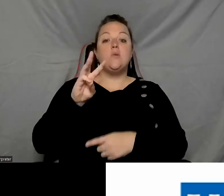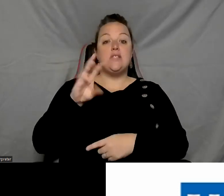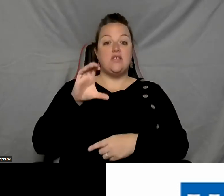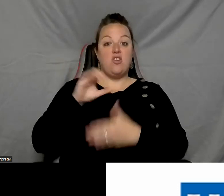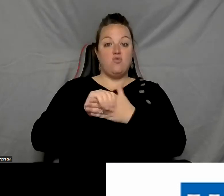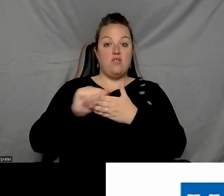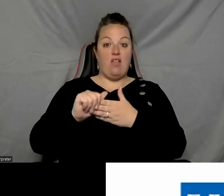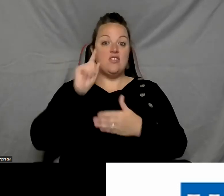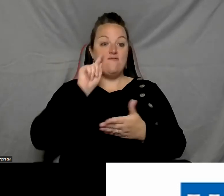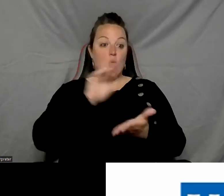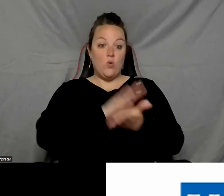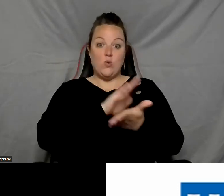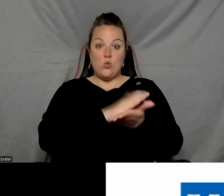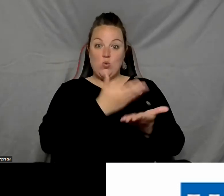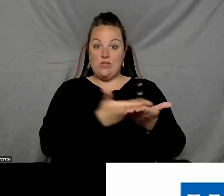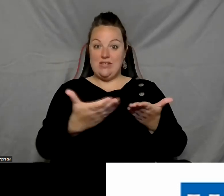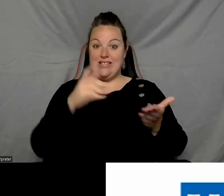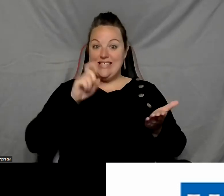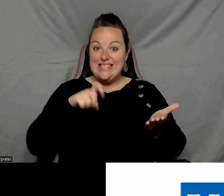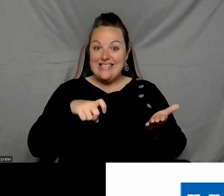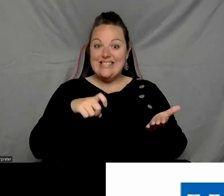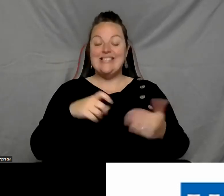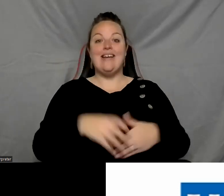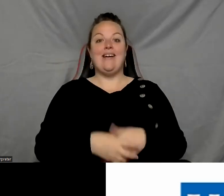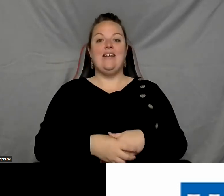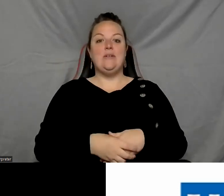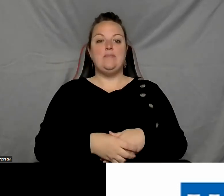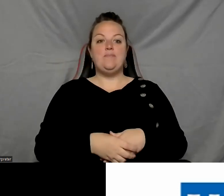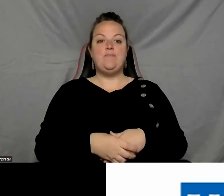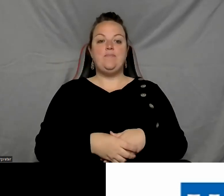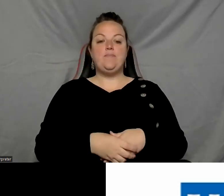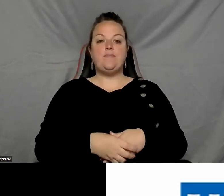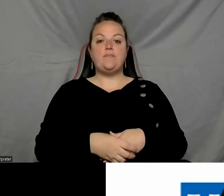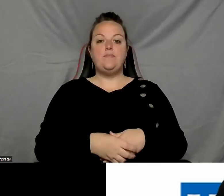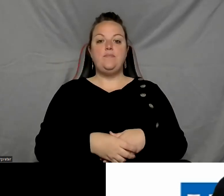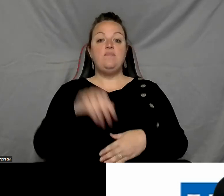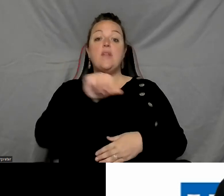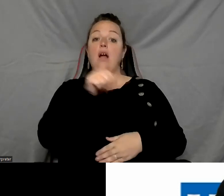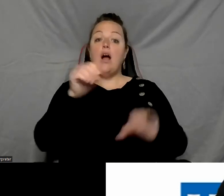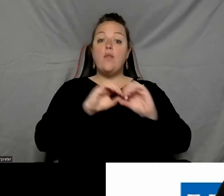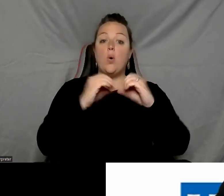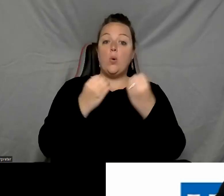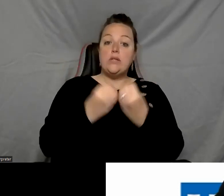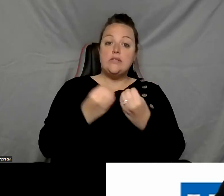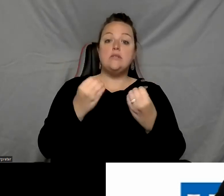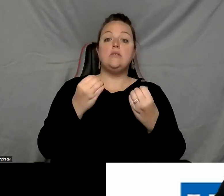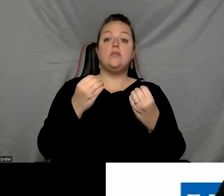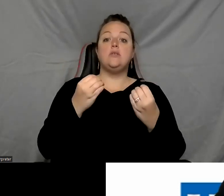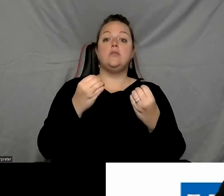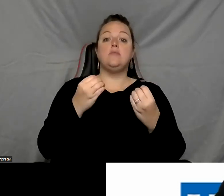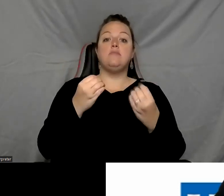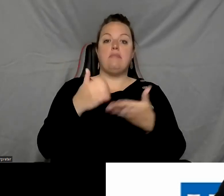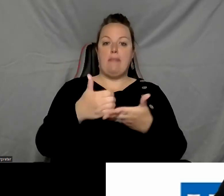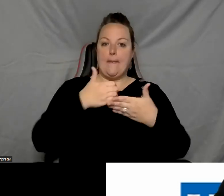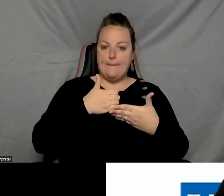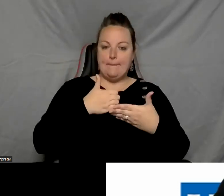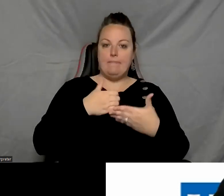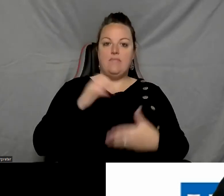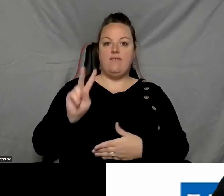my school supplies. Other organizations and organizations that helped me would be VCIL